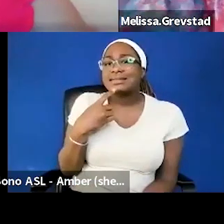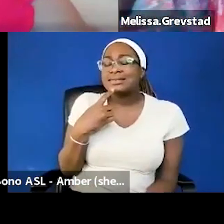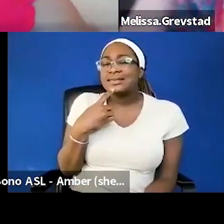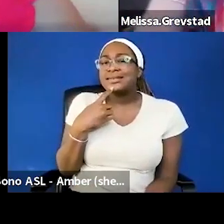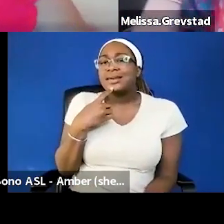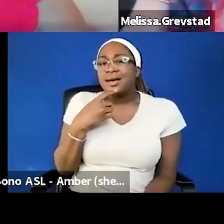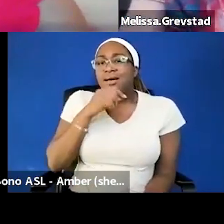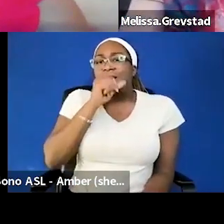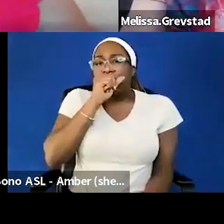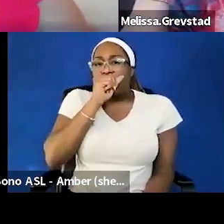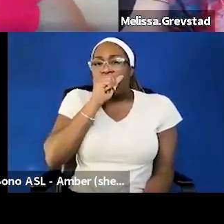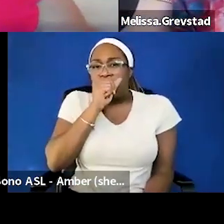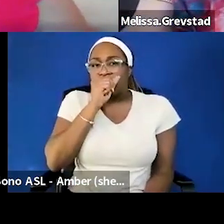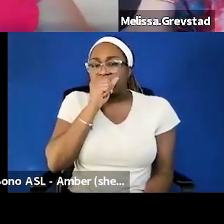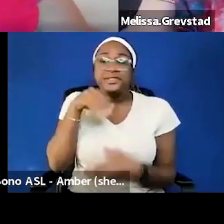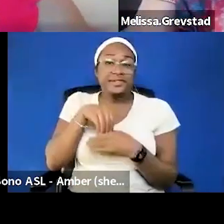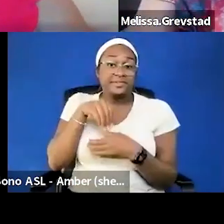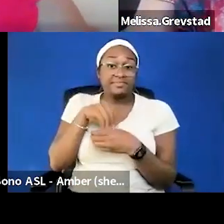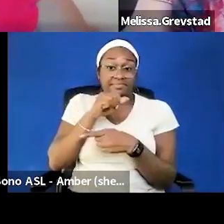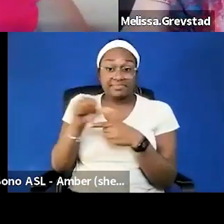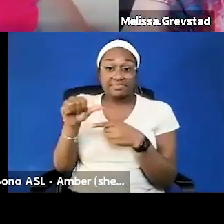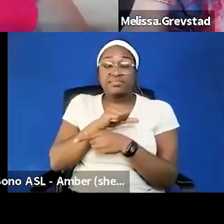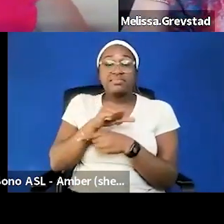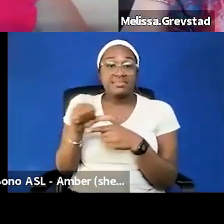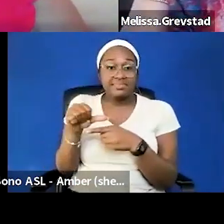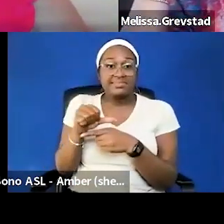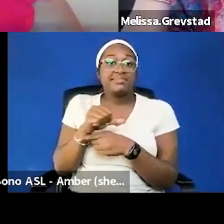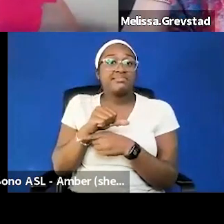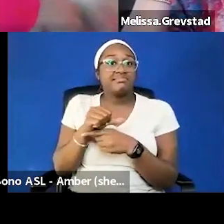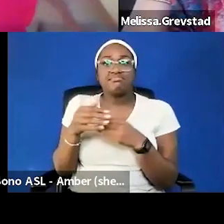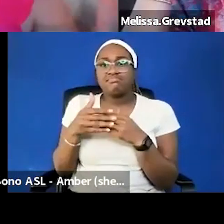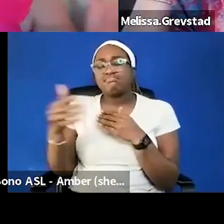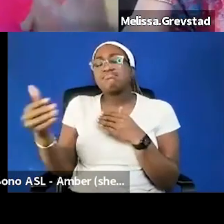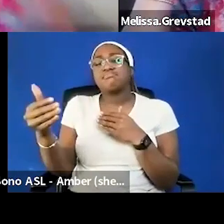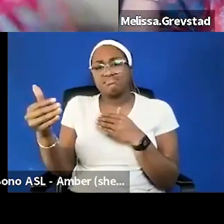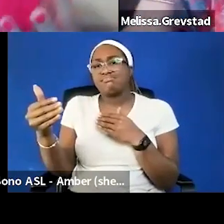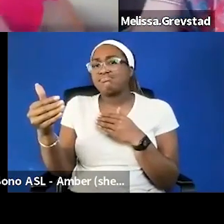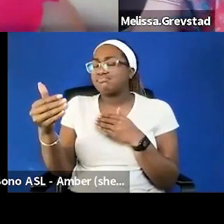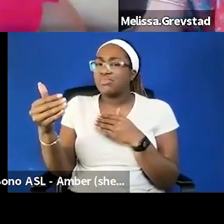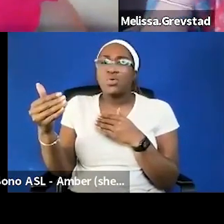you know, our internal practices go go far. Be it goes far beyond what we do as a brand.